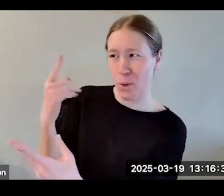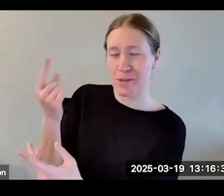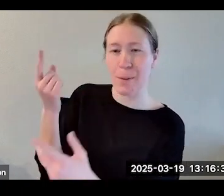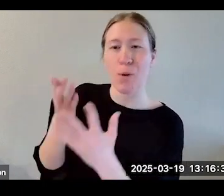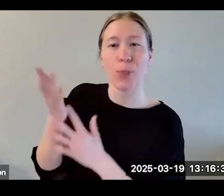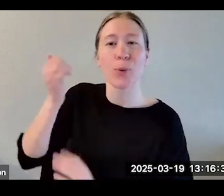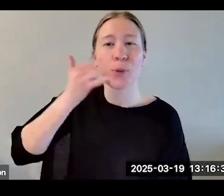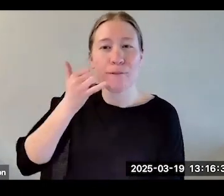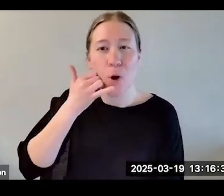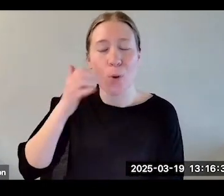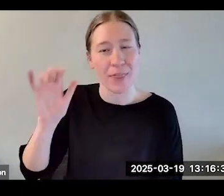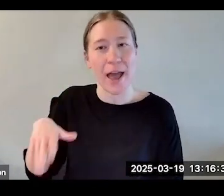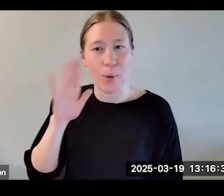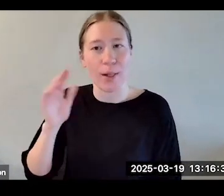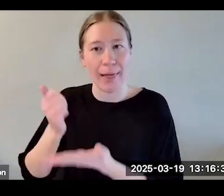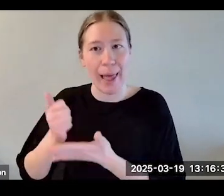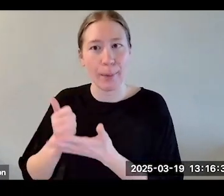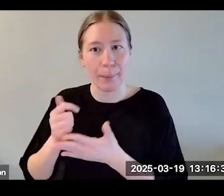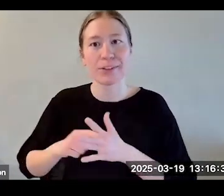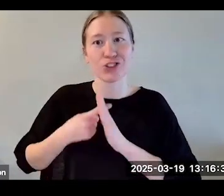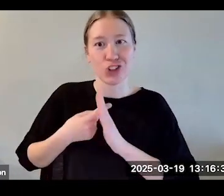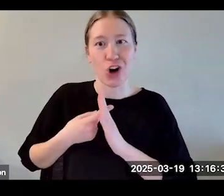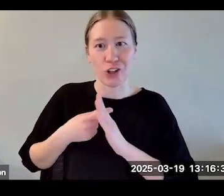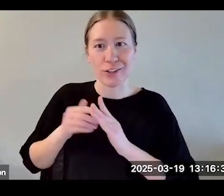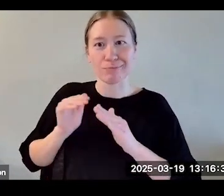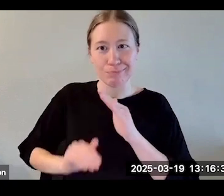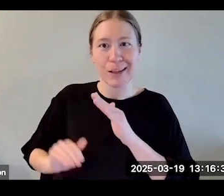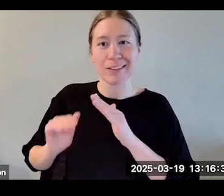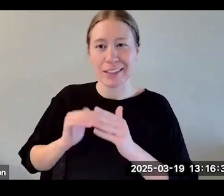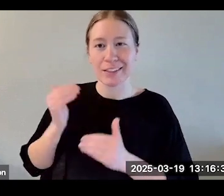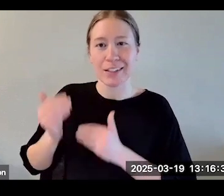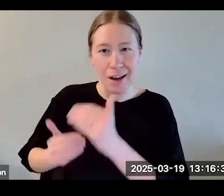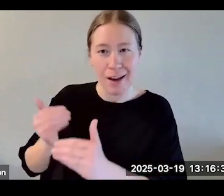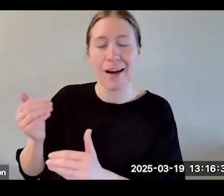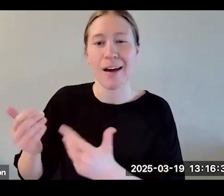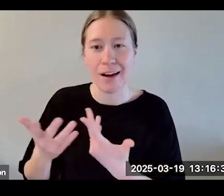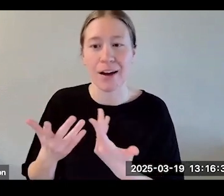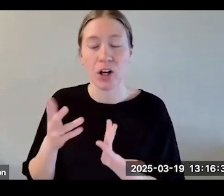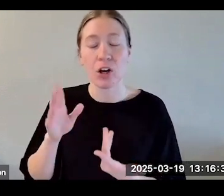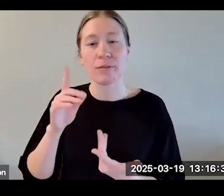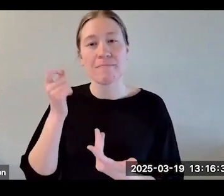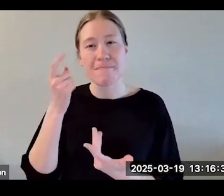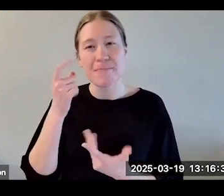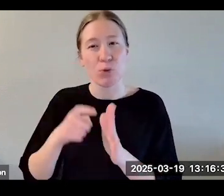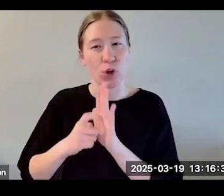to get started when you're creating alt text 'cause you're gonna have to provide that information in a succinct way to someone